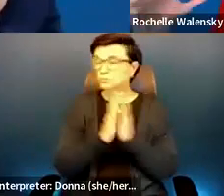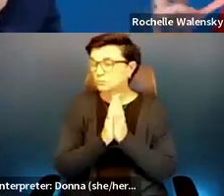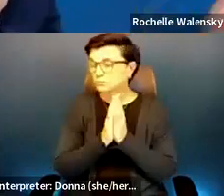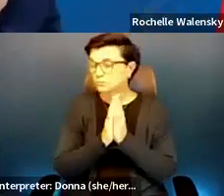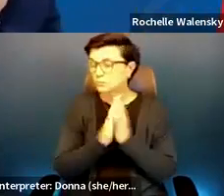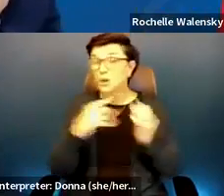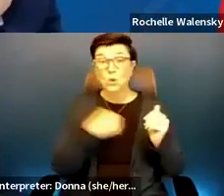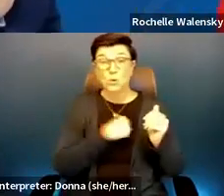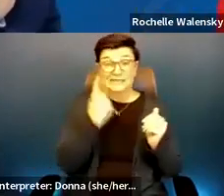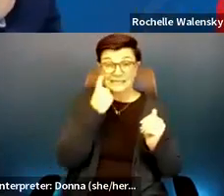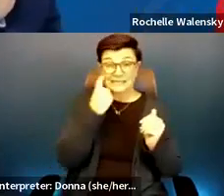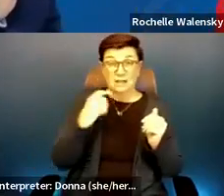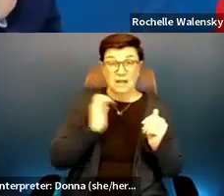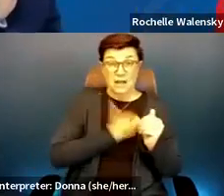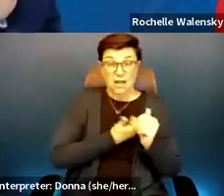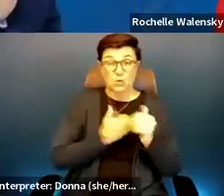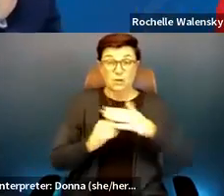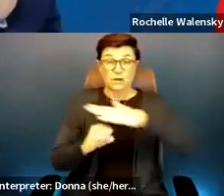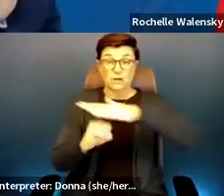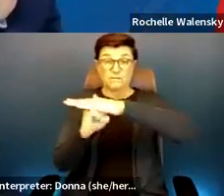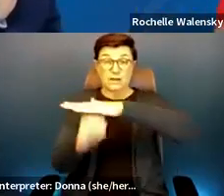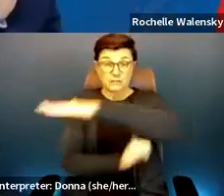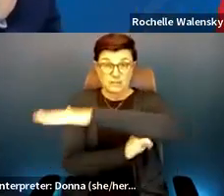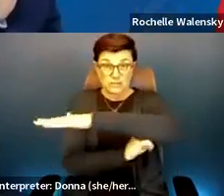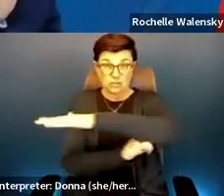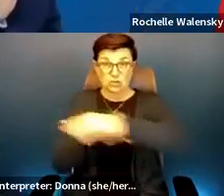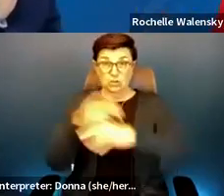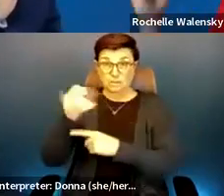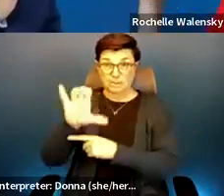up our foundational public health key areas,